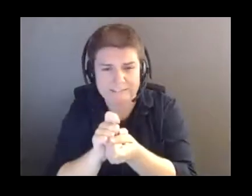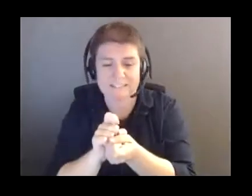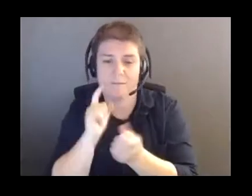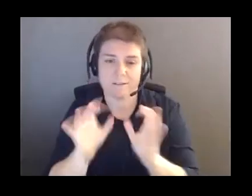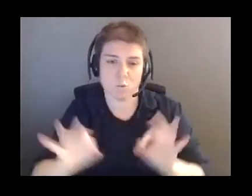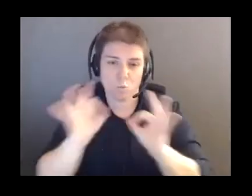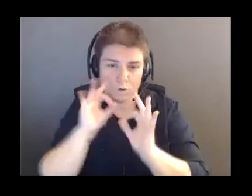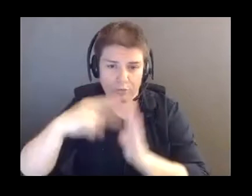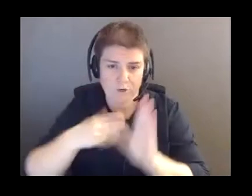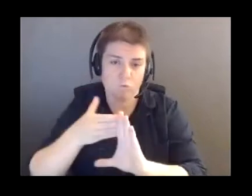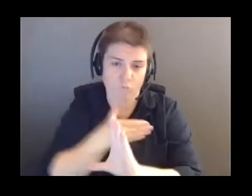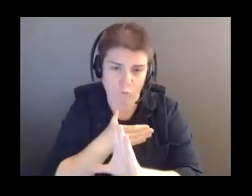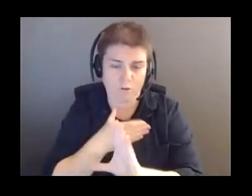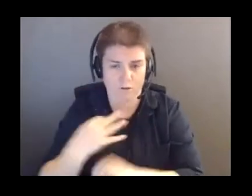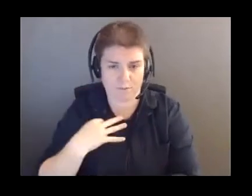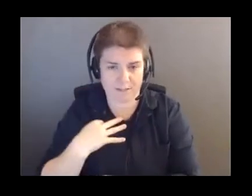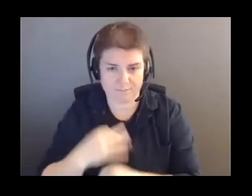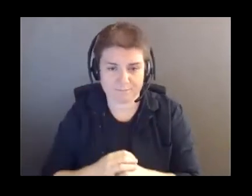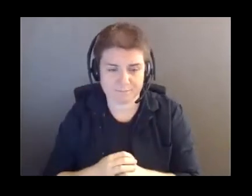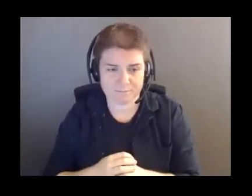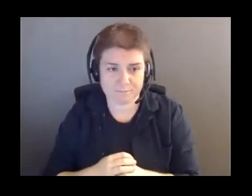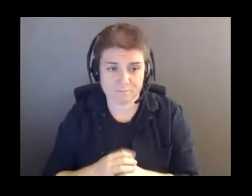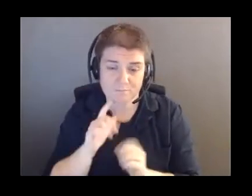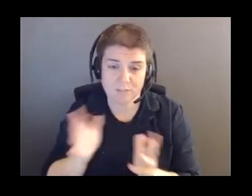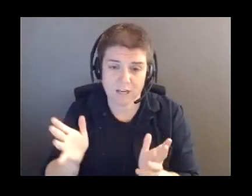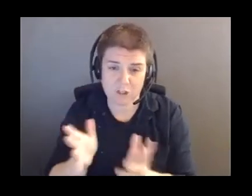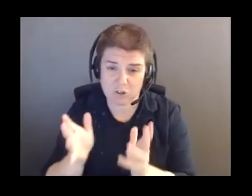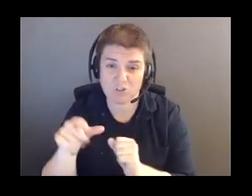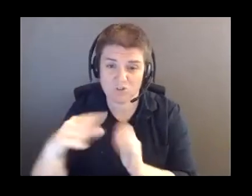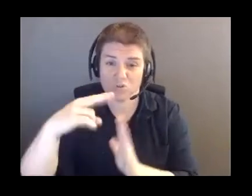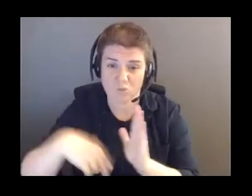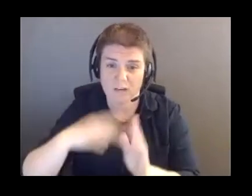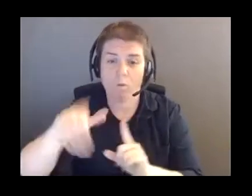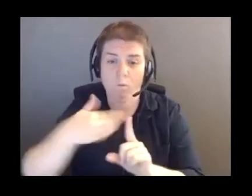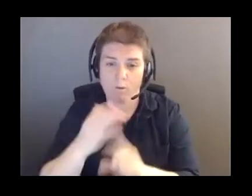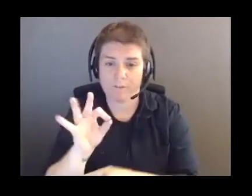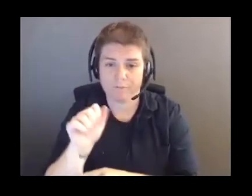you apply. I really encourage you to read the FAQs prior to applying, even if you don't